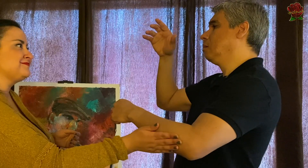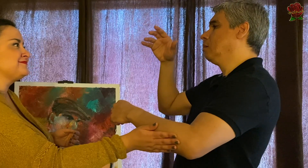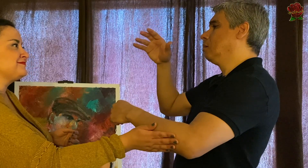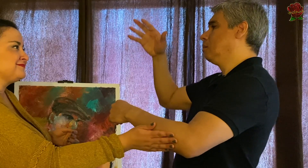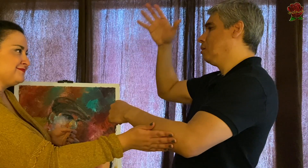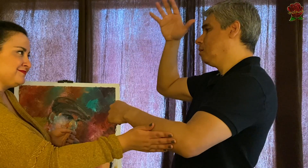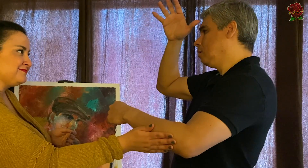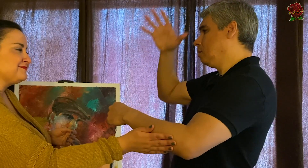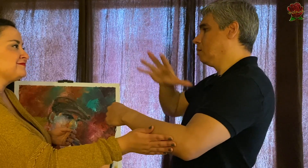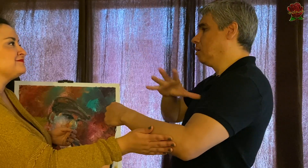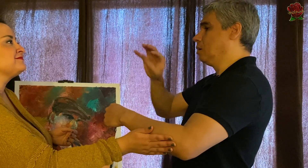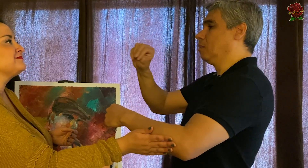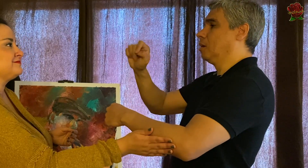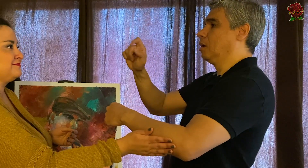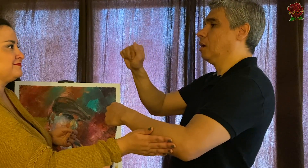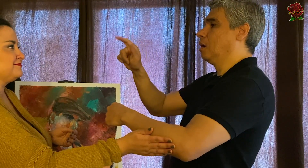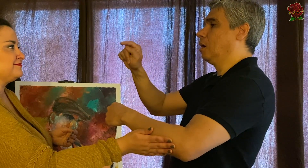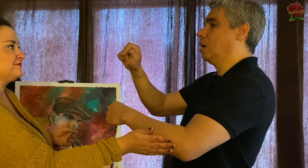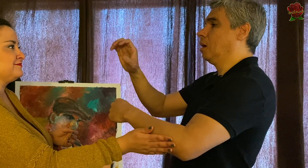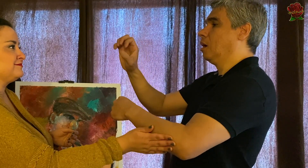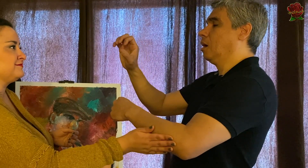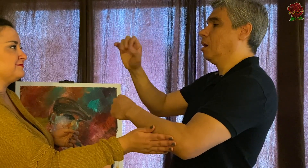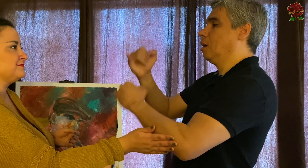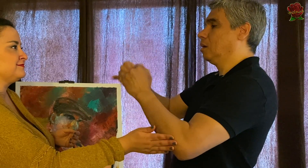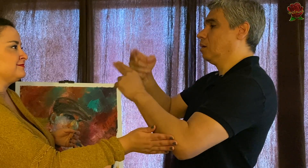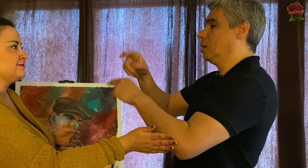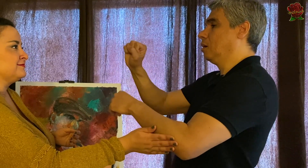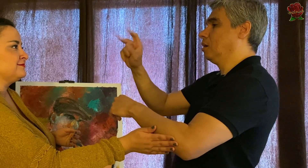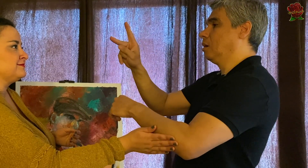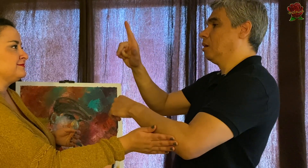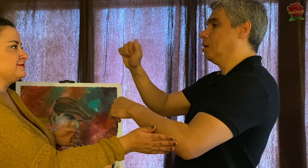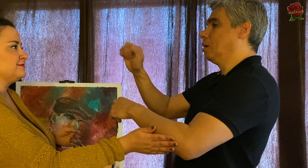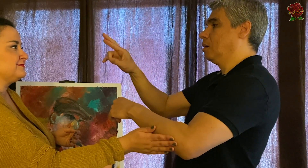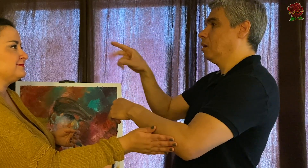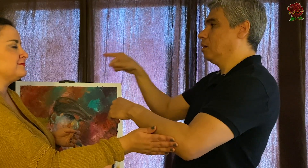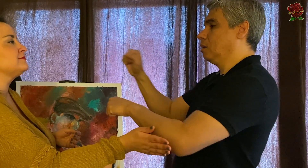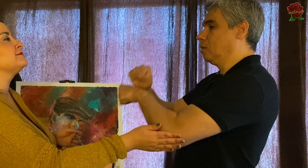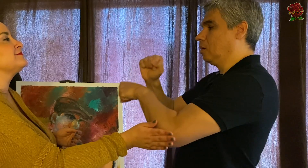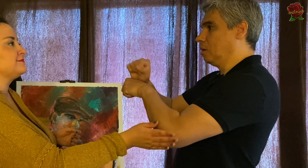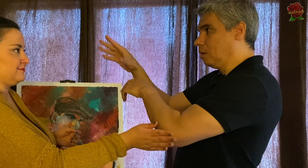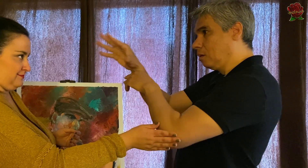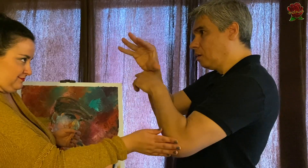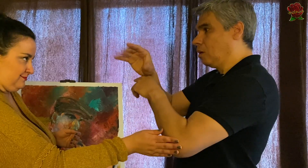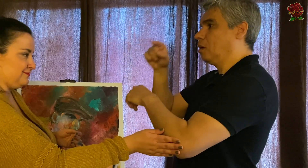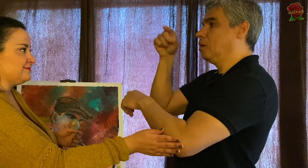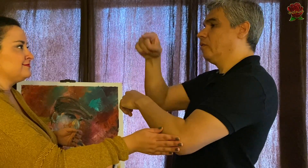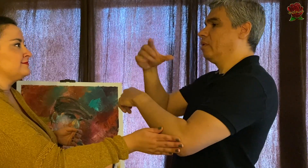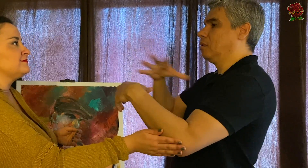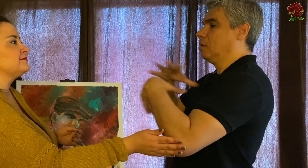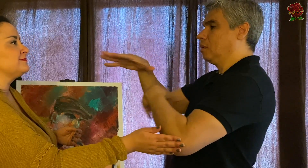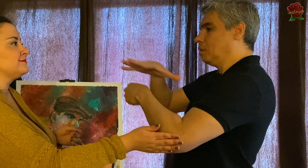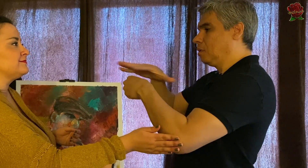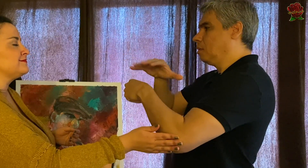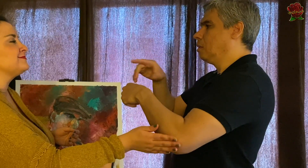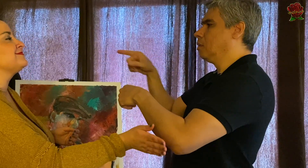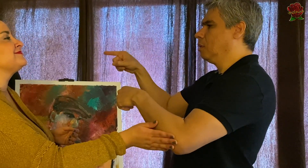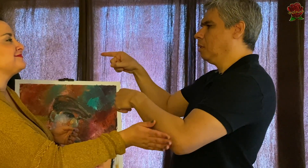A man named Matt Sklar works in film in Hollywood.